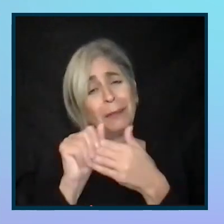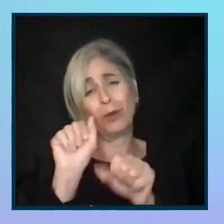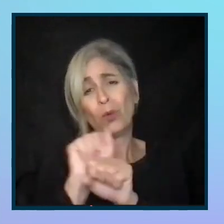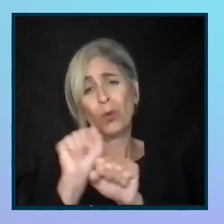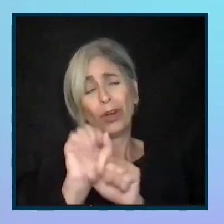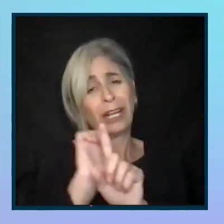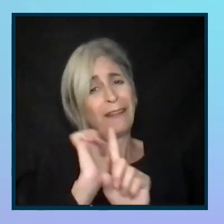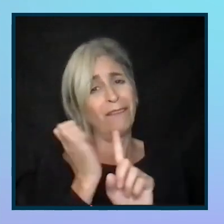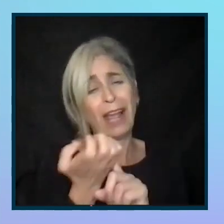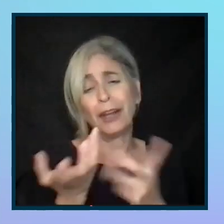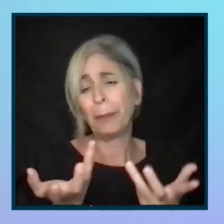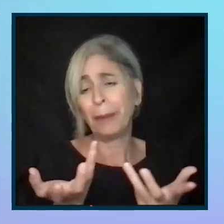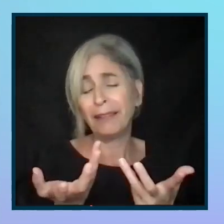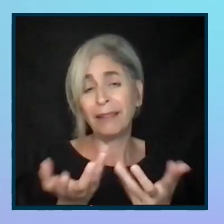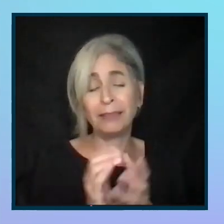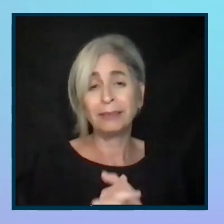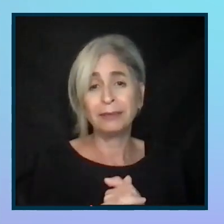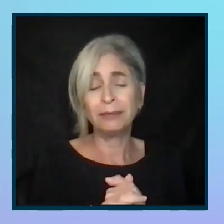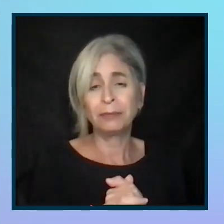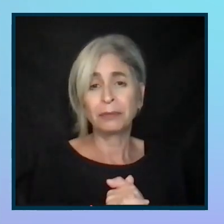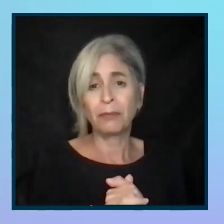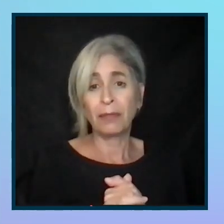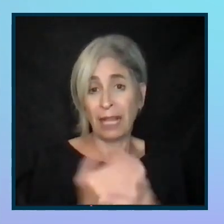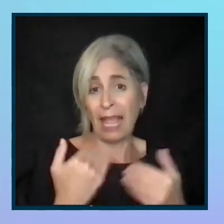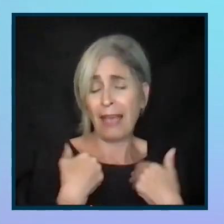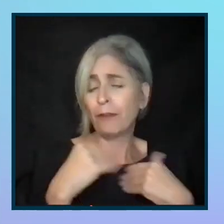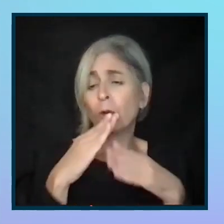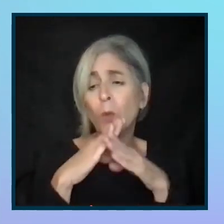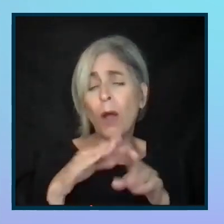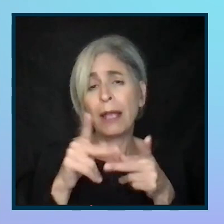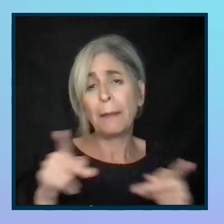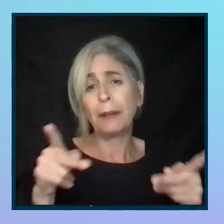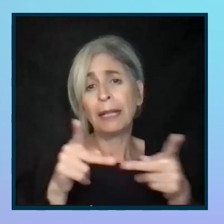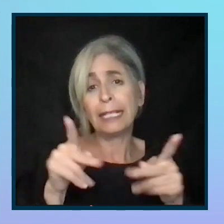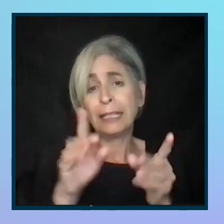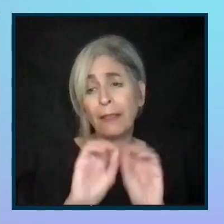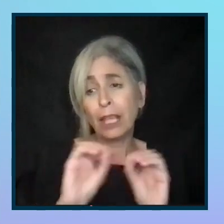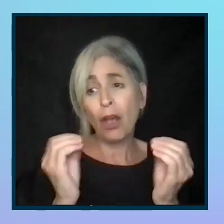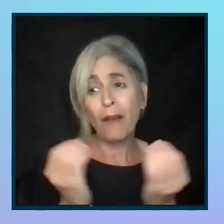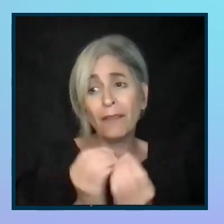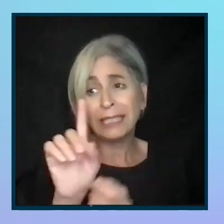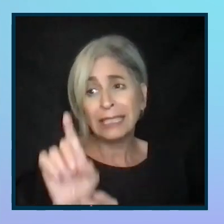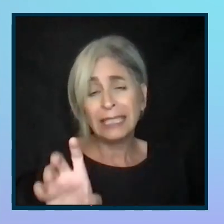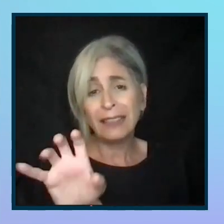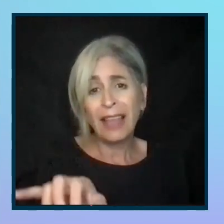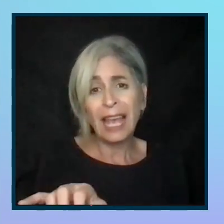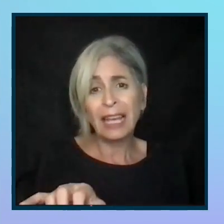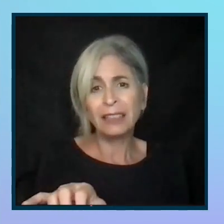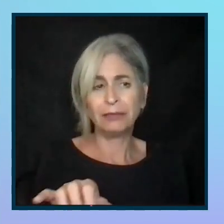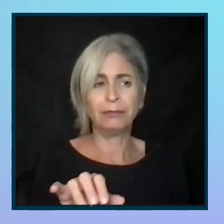I need to be able to have a quiet space at the office," there's no more of these like,